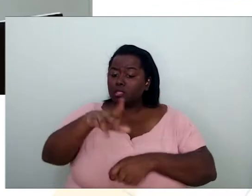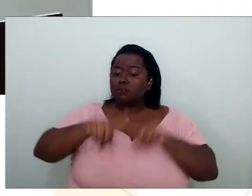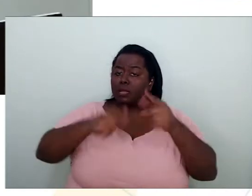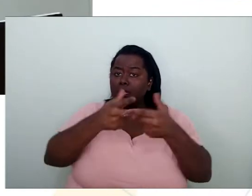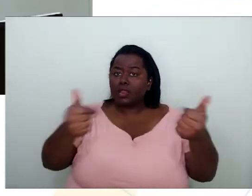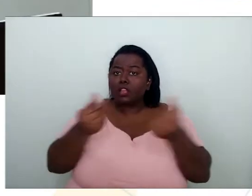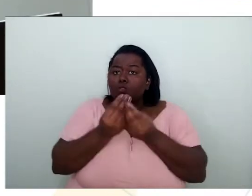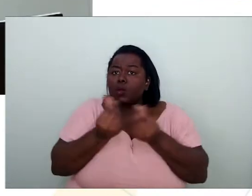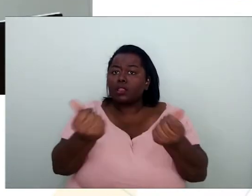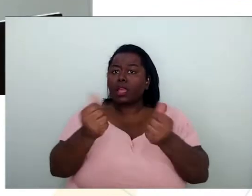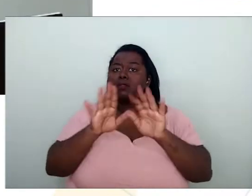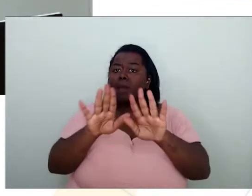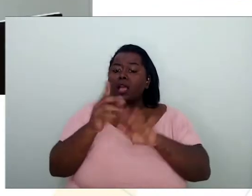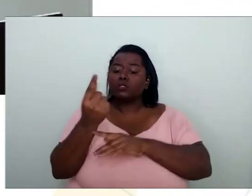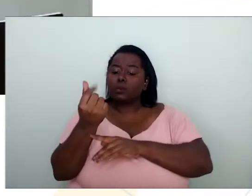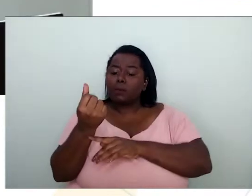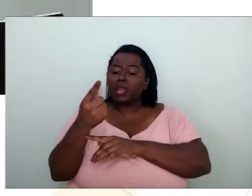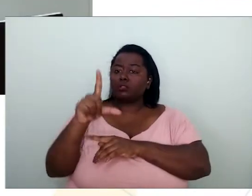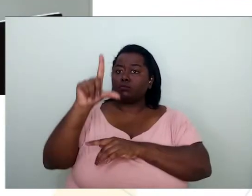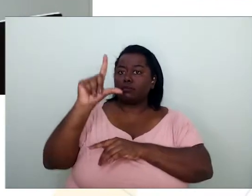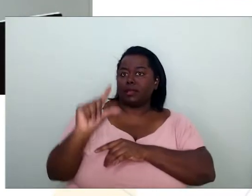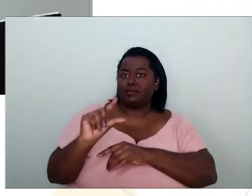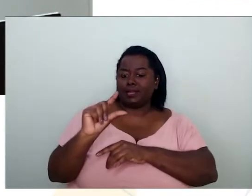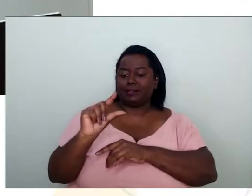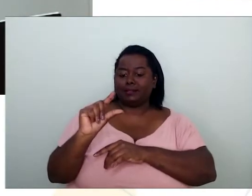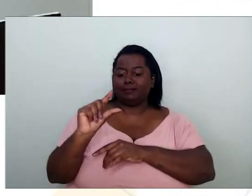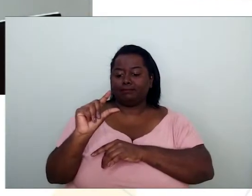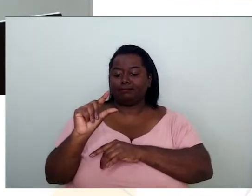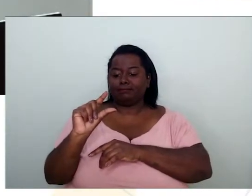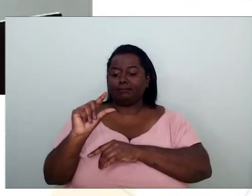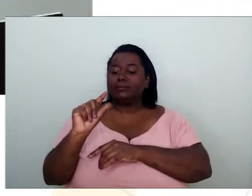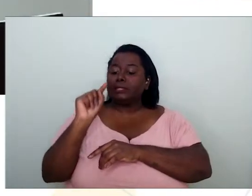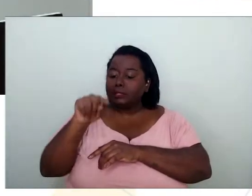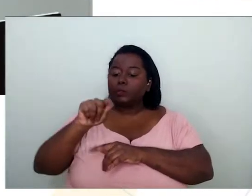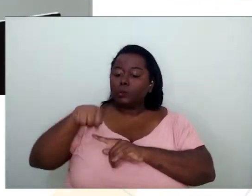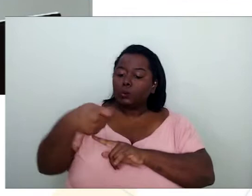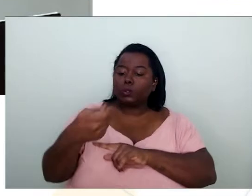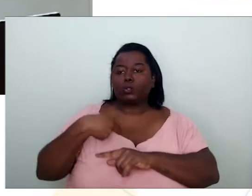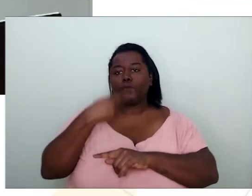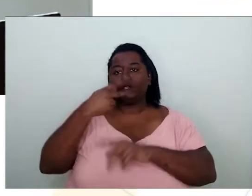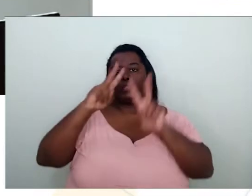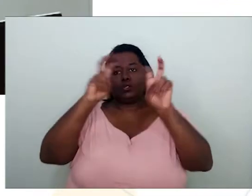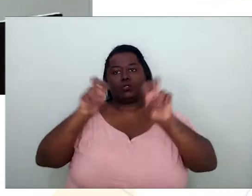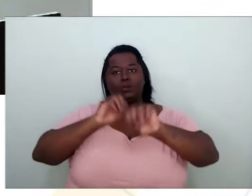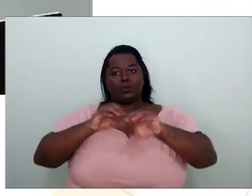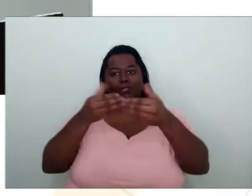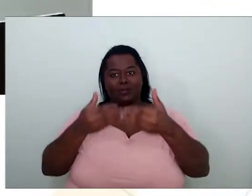resources there are not that costly this is why we talk about open educational